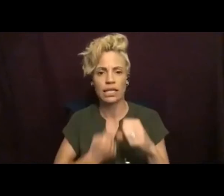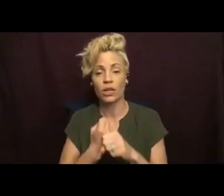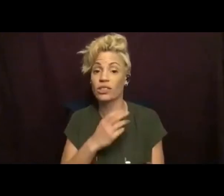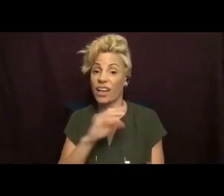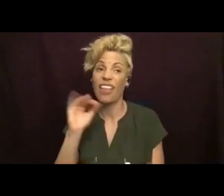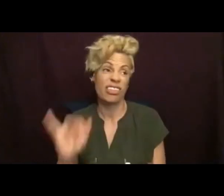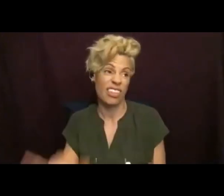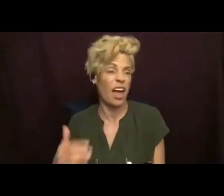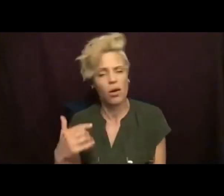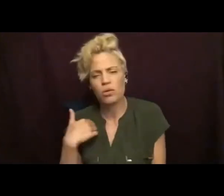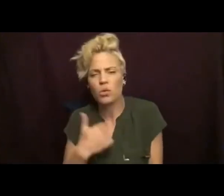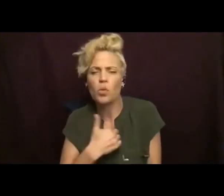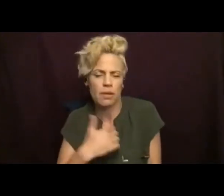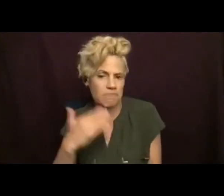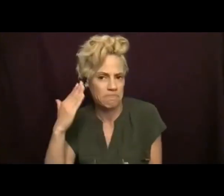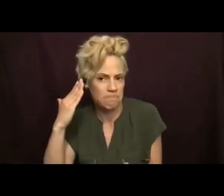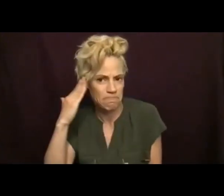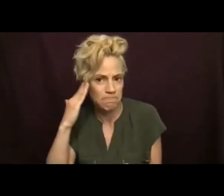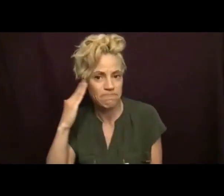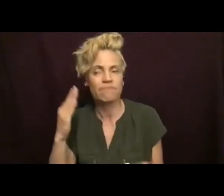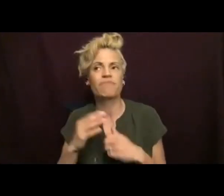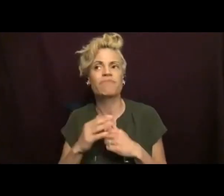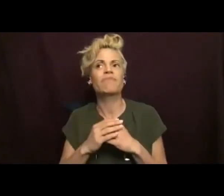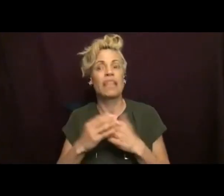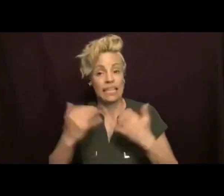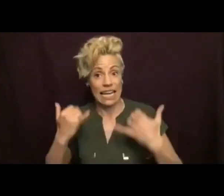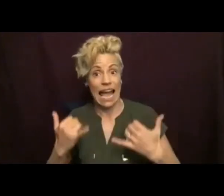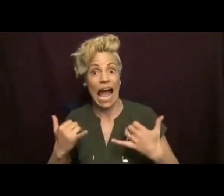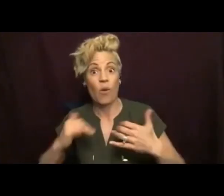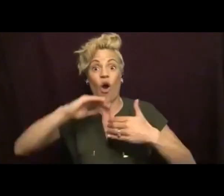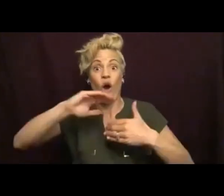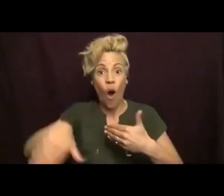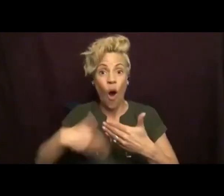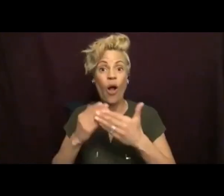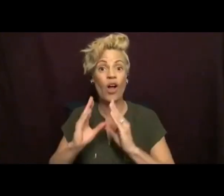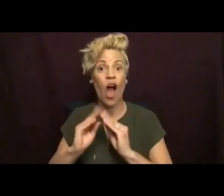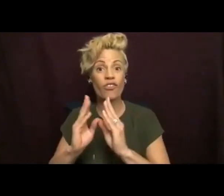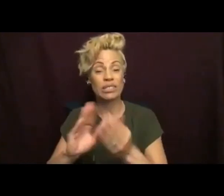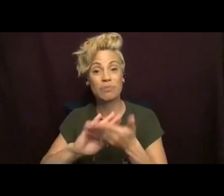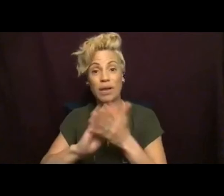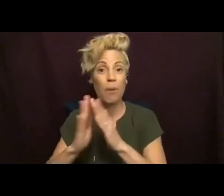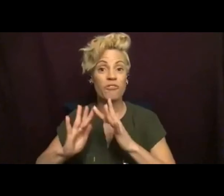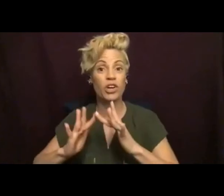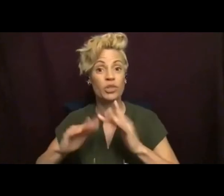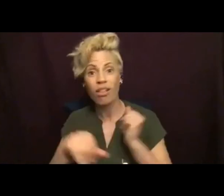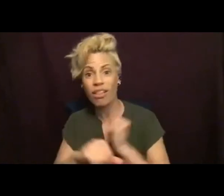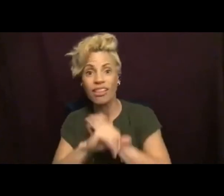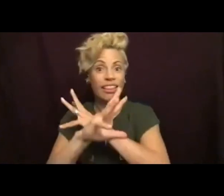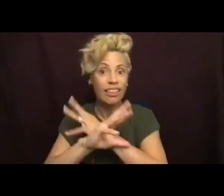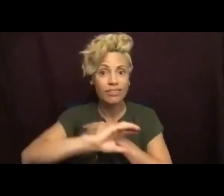that now all these conferences are virtual when many disabled people